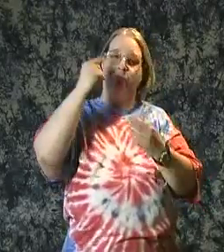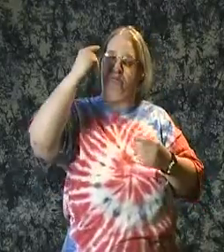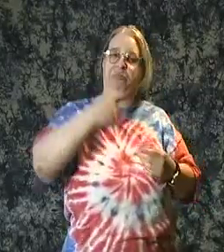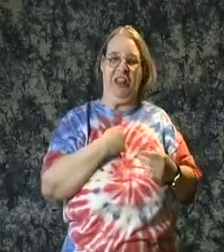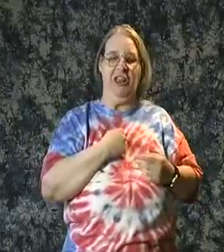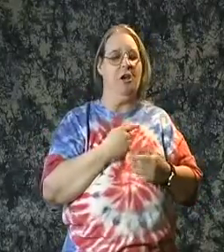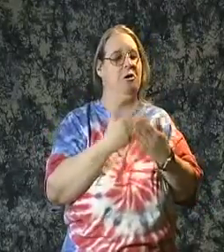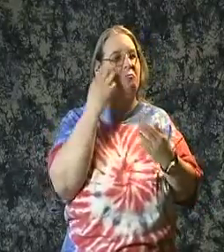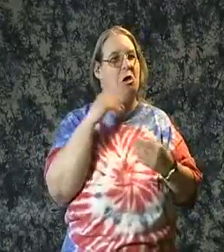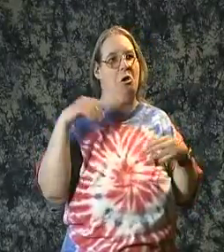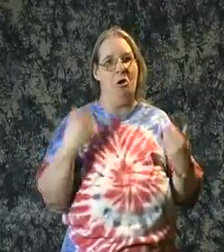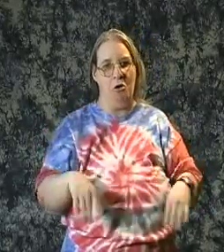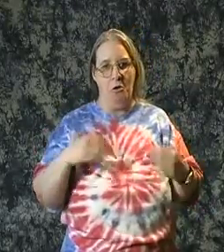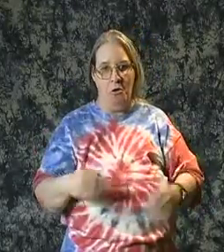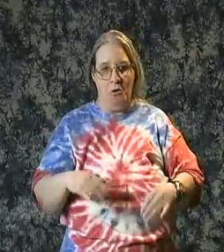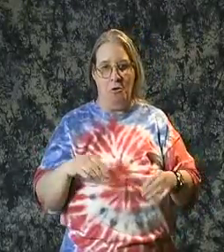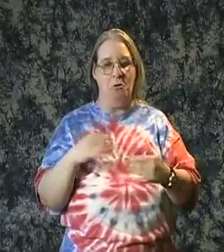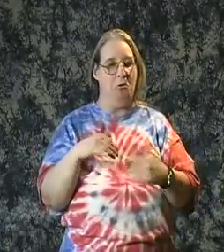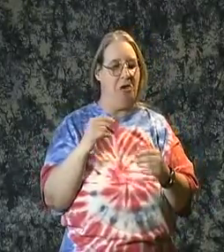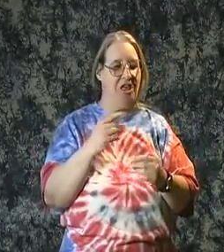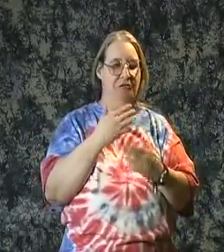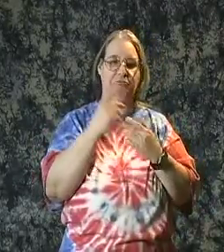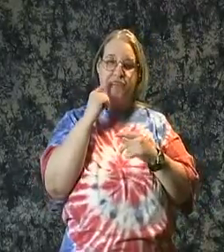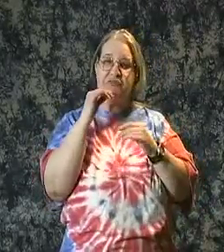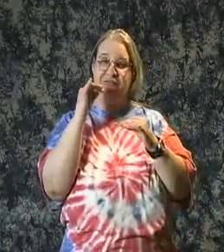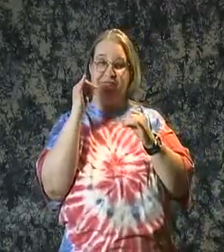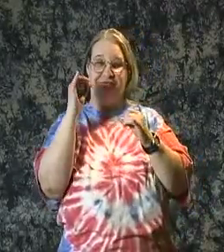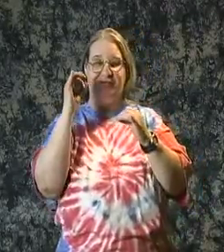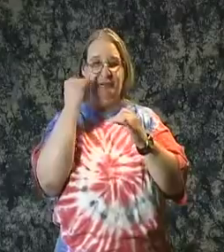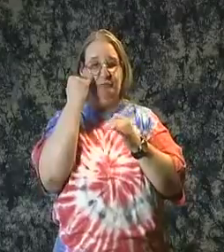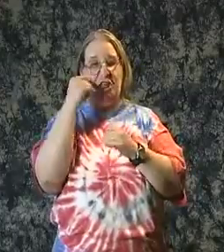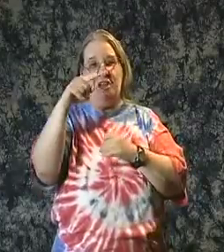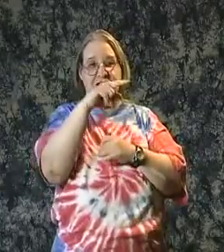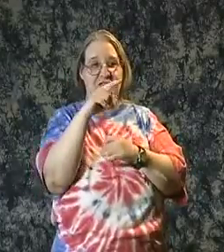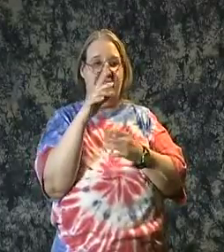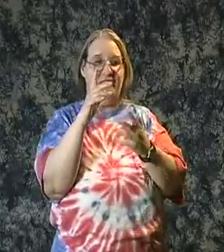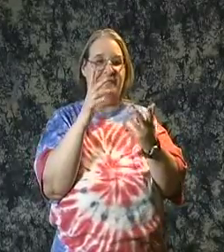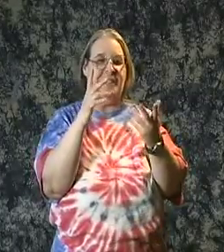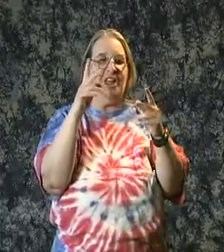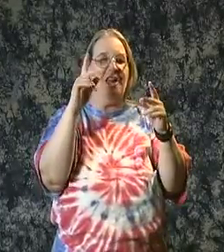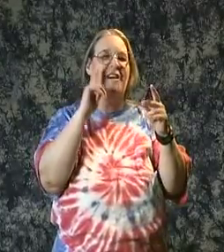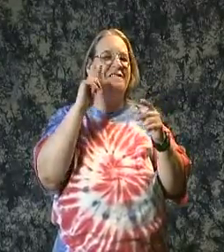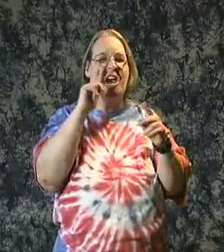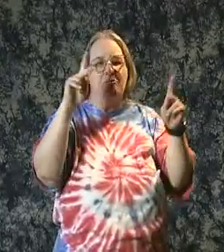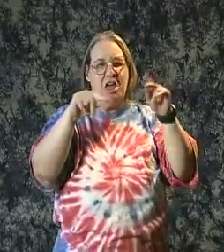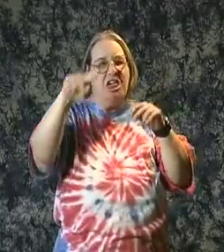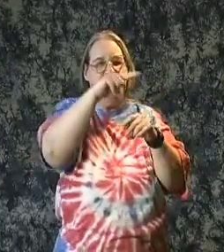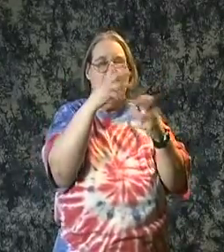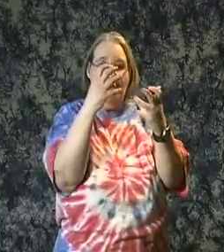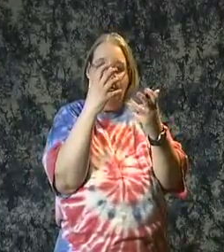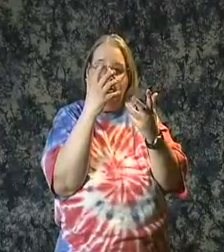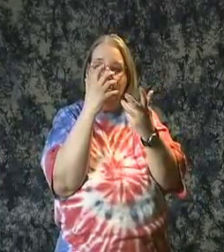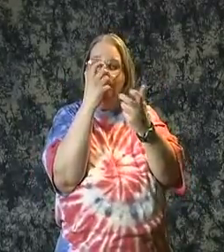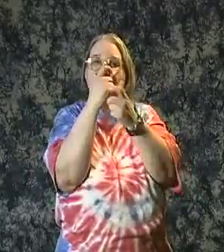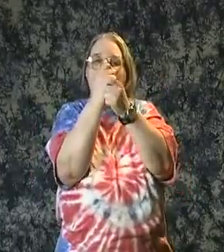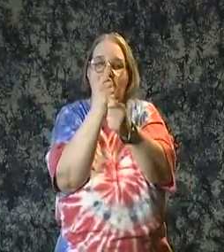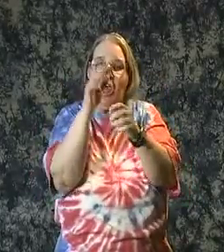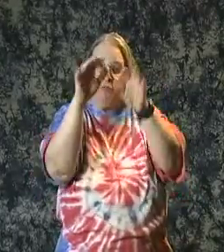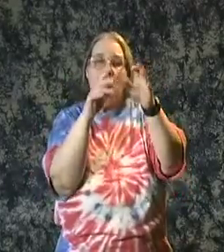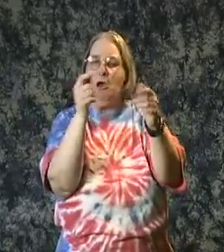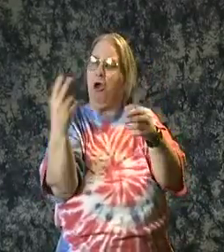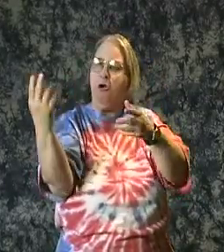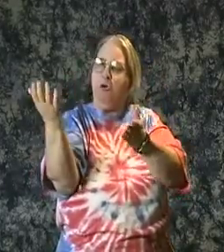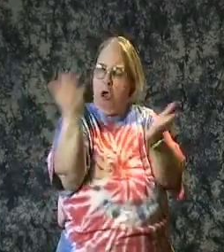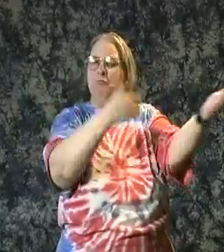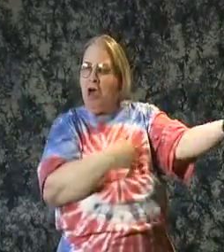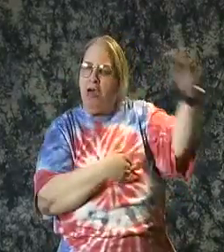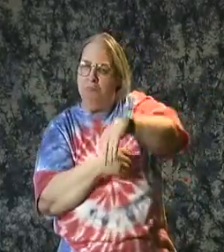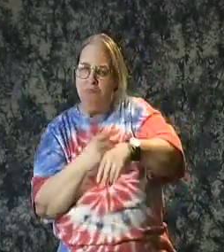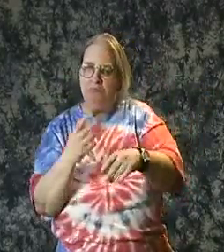I think if any deaf people are interested, they should come on over.